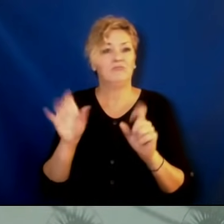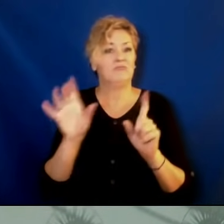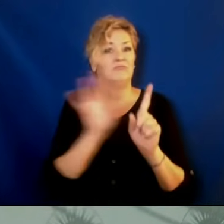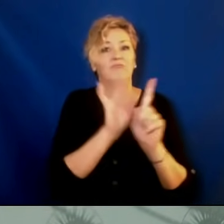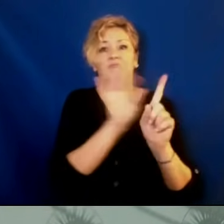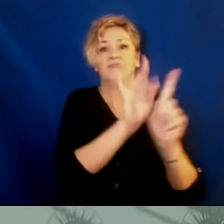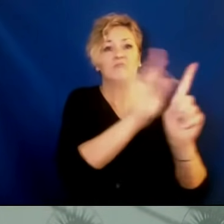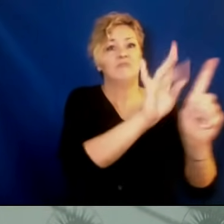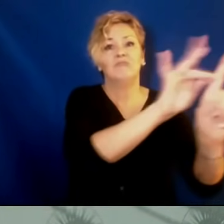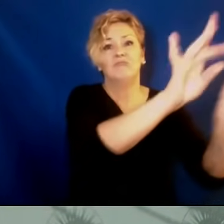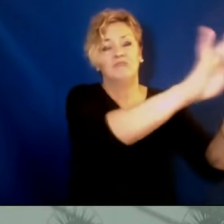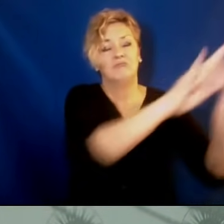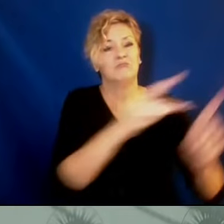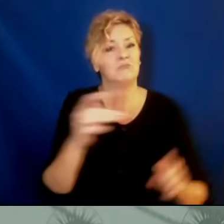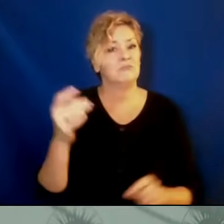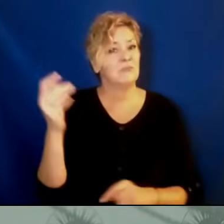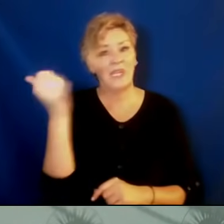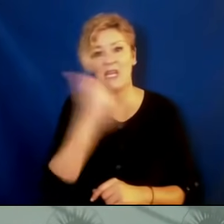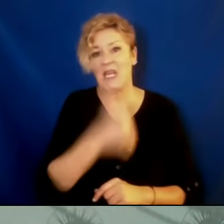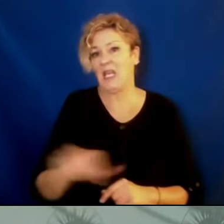and what's happening now is COVID-19